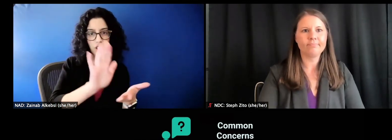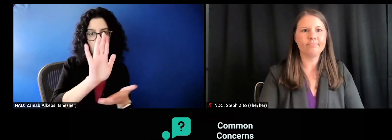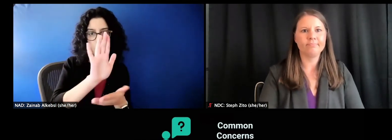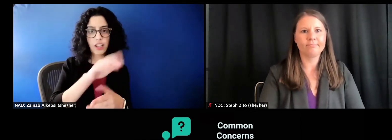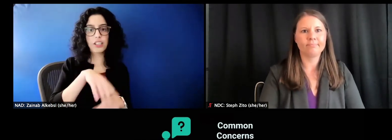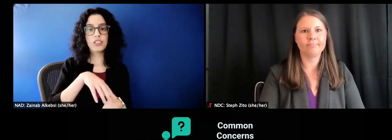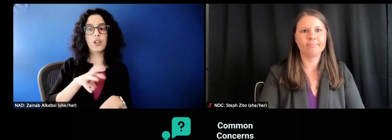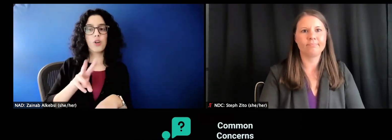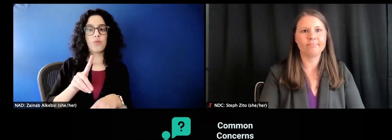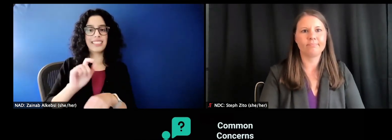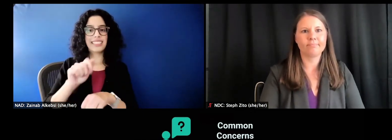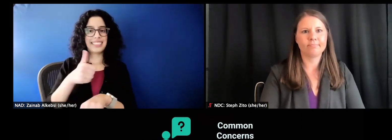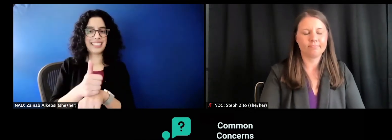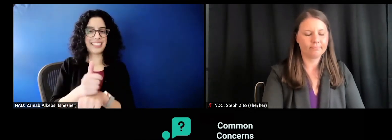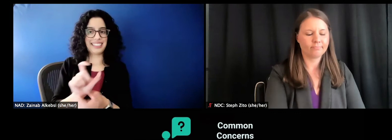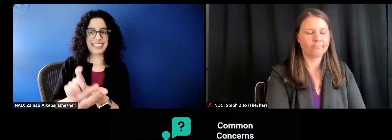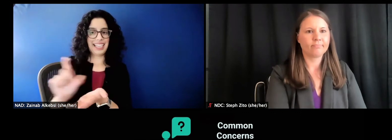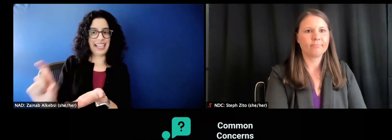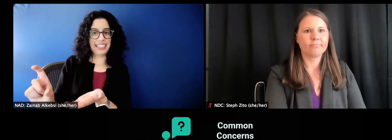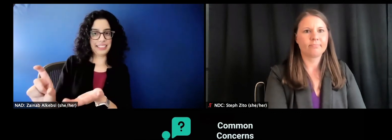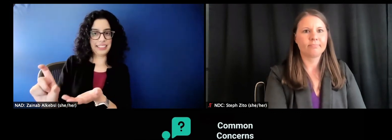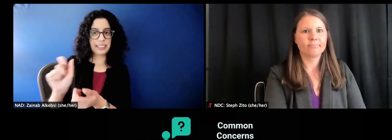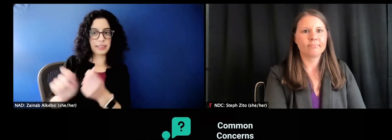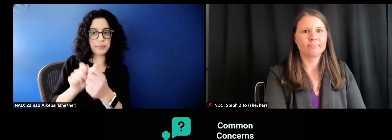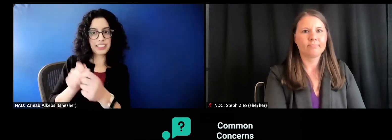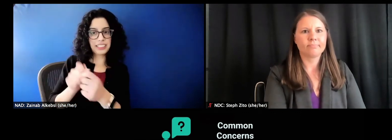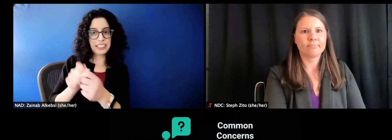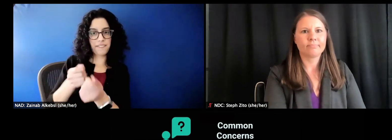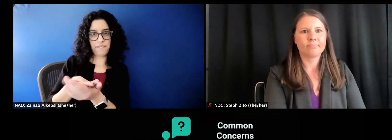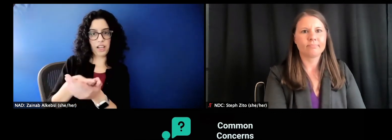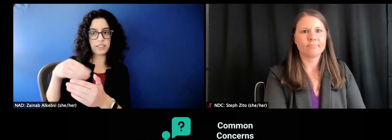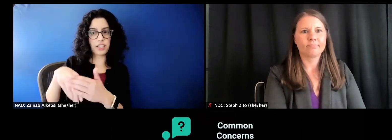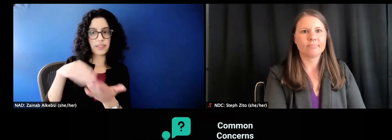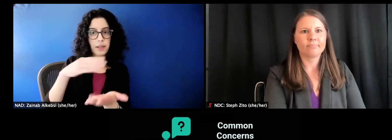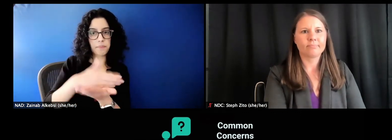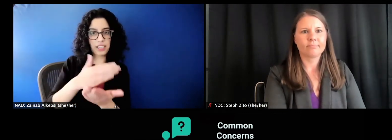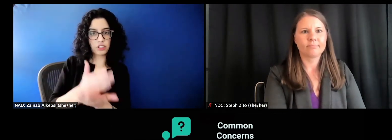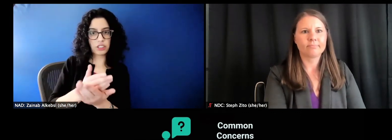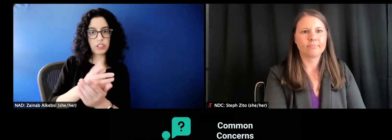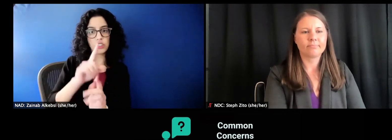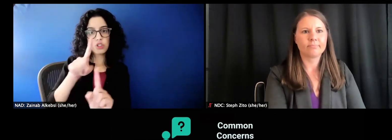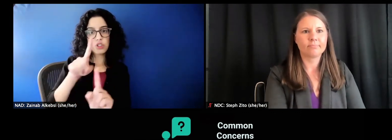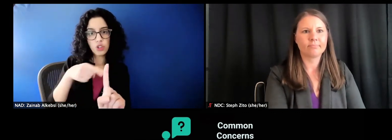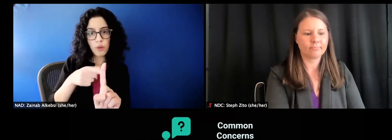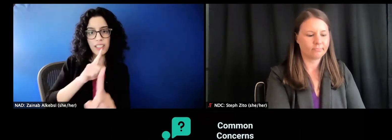would set aside a specific fund in the budget solely devoted